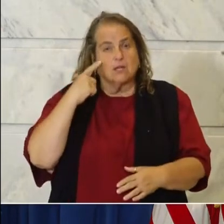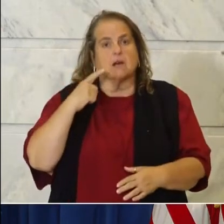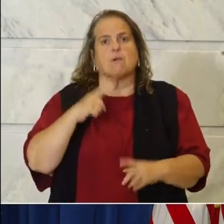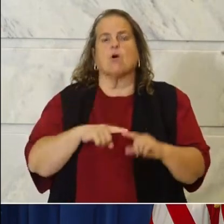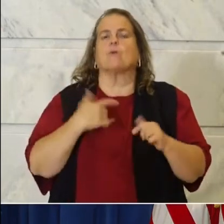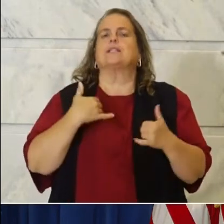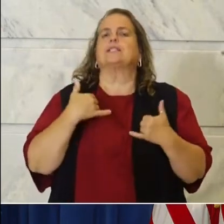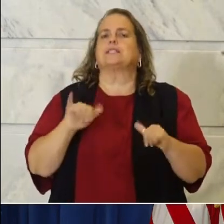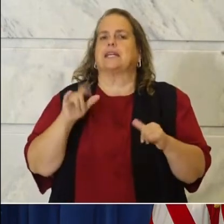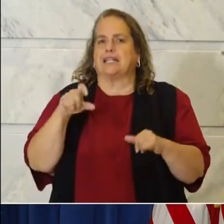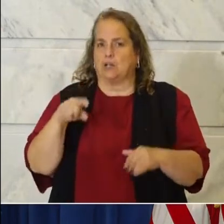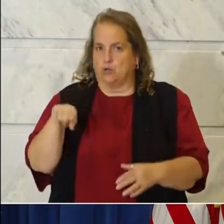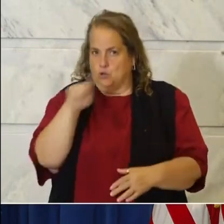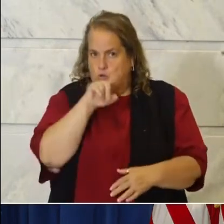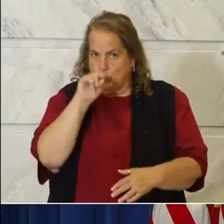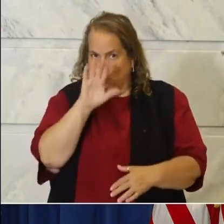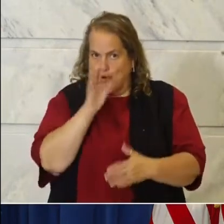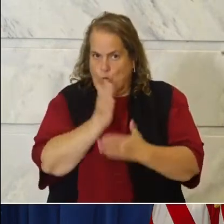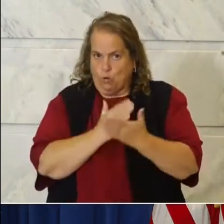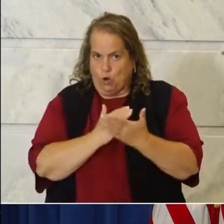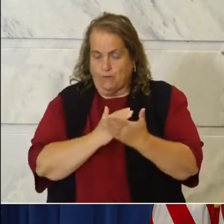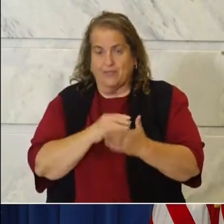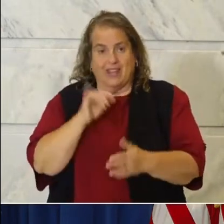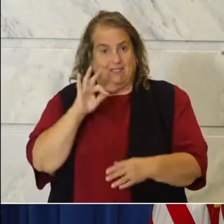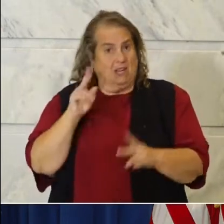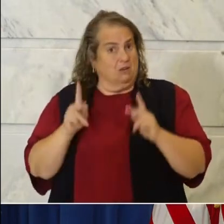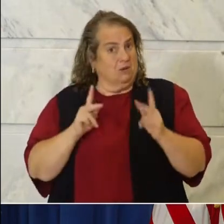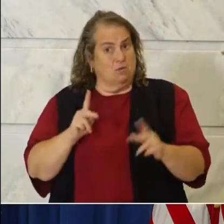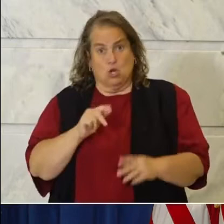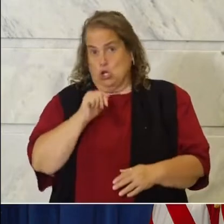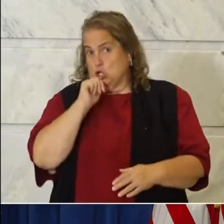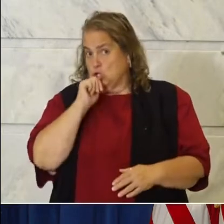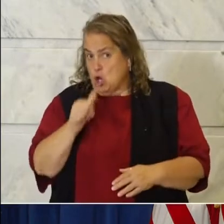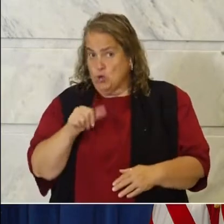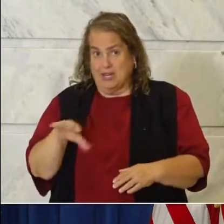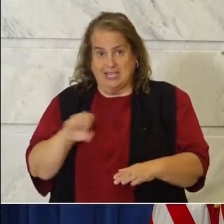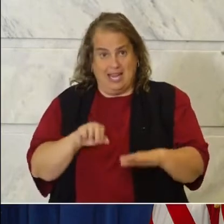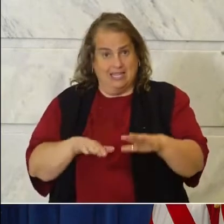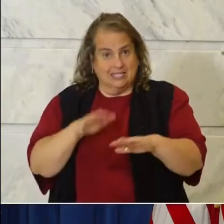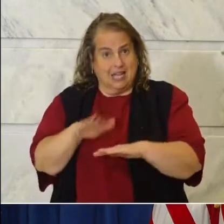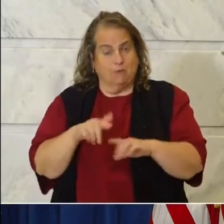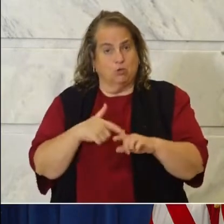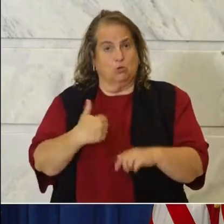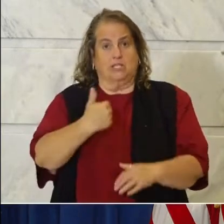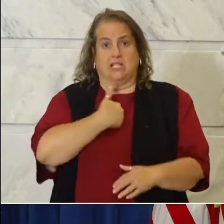within we partner with. If people don't take steps to self isolate to wear